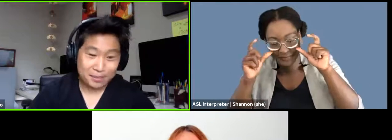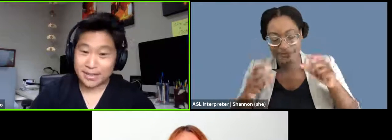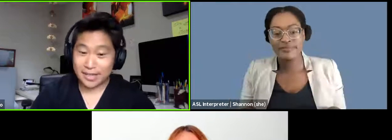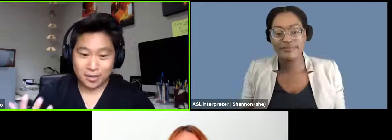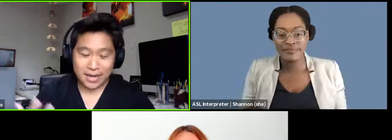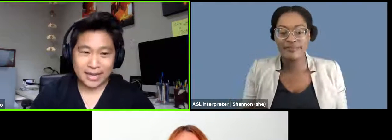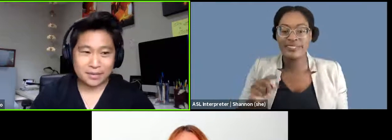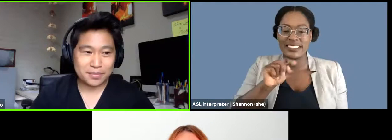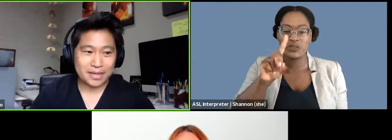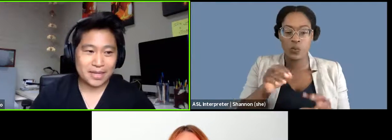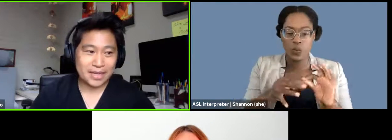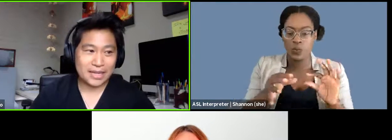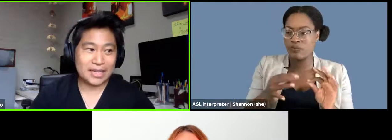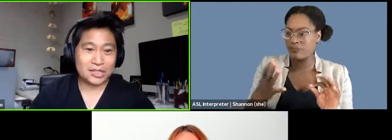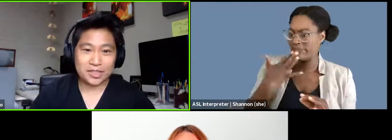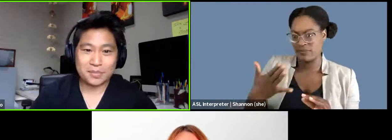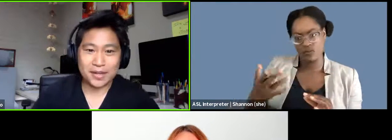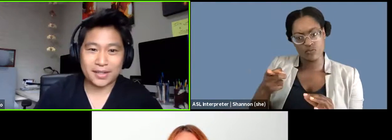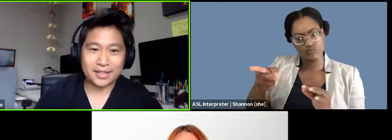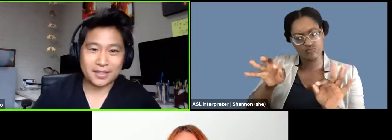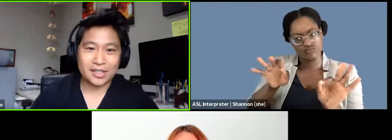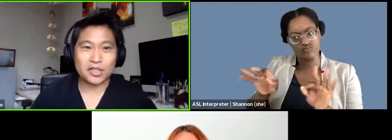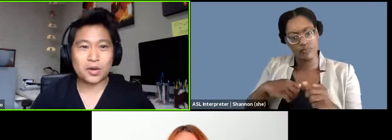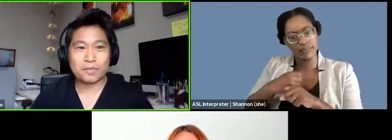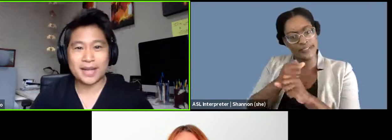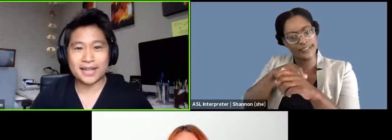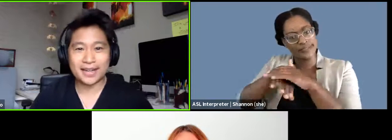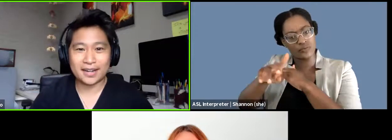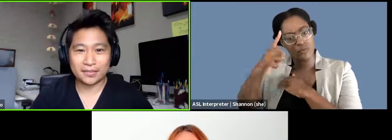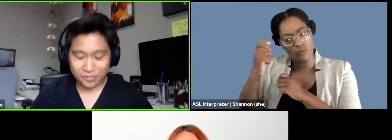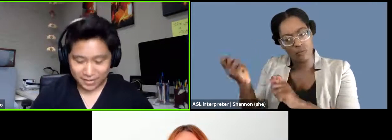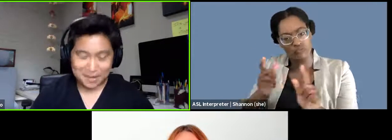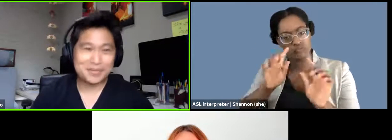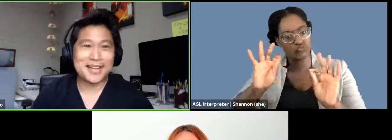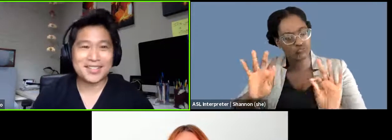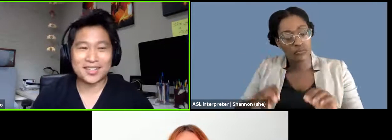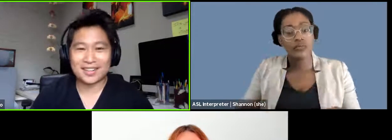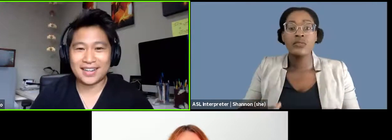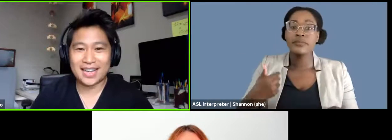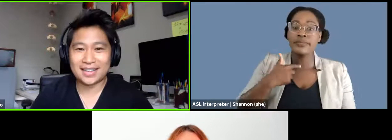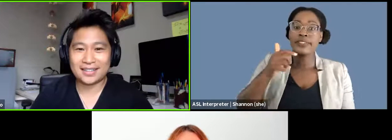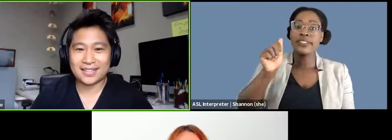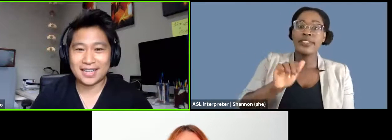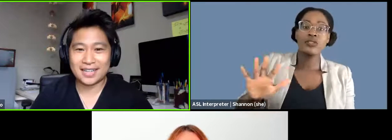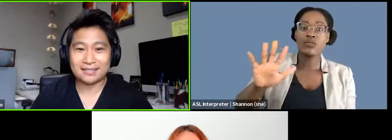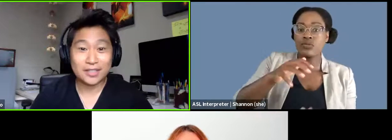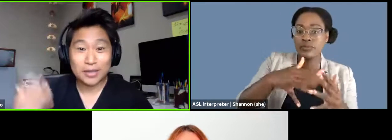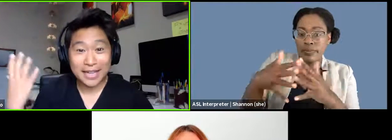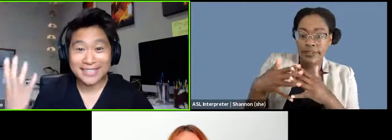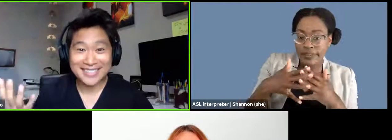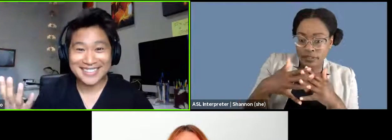I am TDo. I am Asian-American, short black hair, V-neck black shirt, and no glasses.